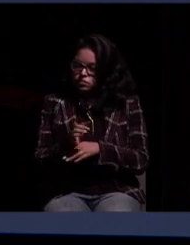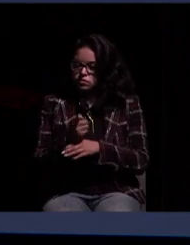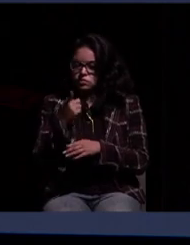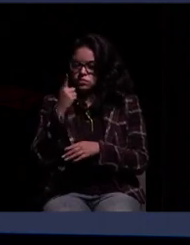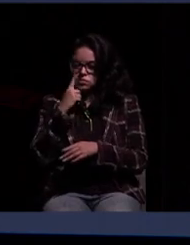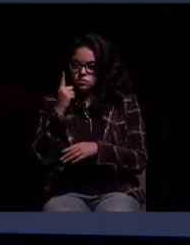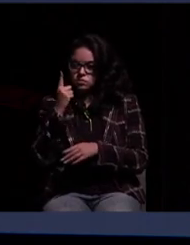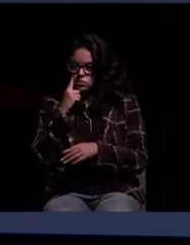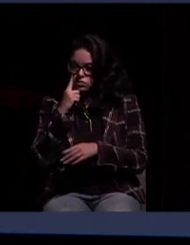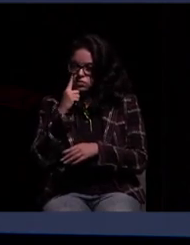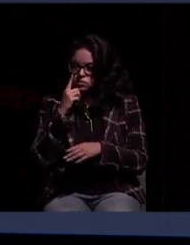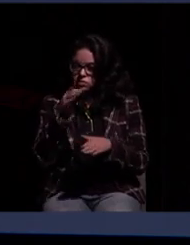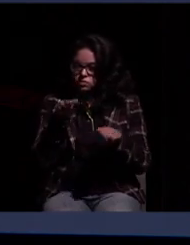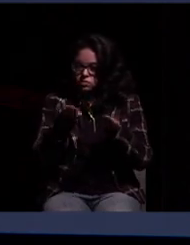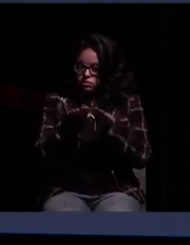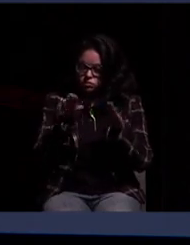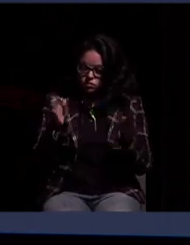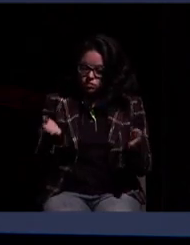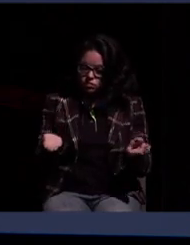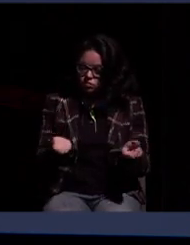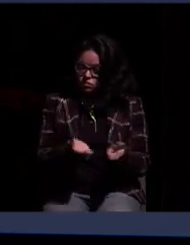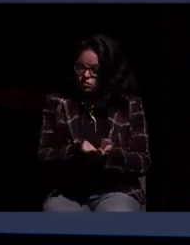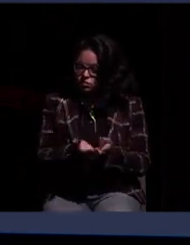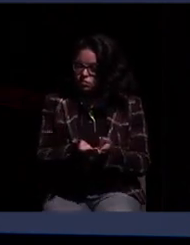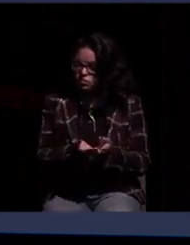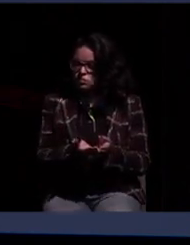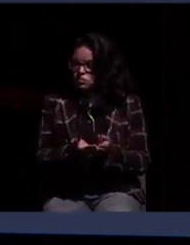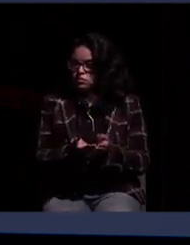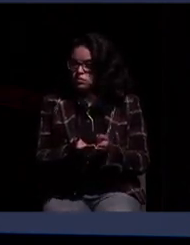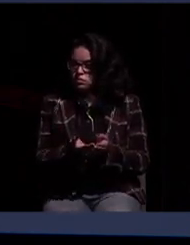Packages have a deadline, a date for us to arrive,